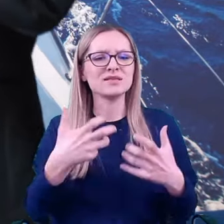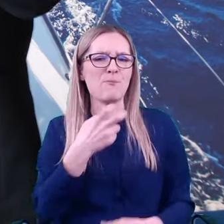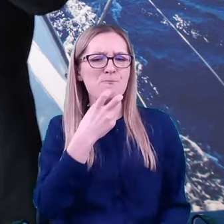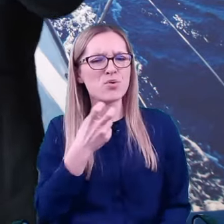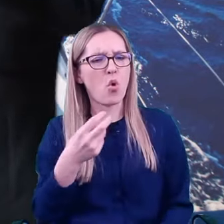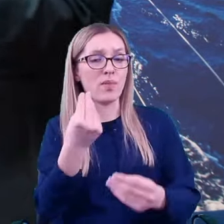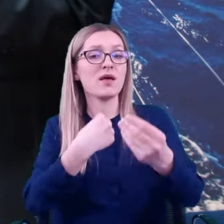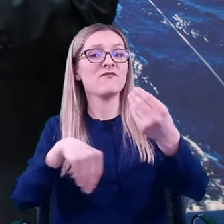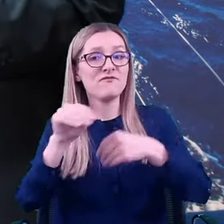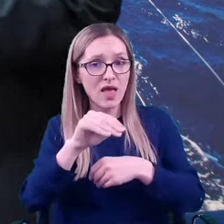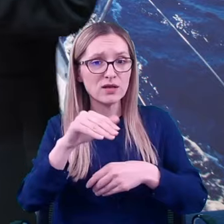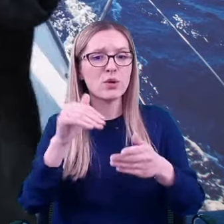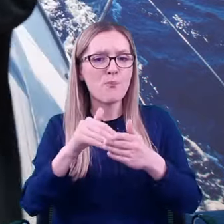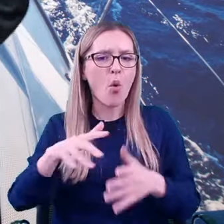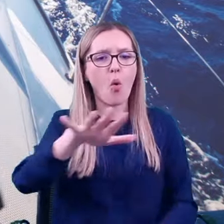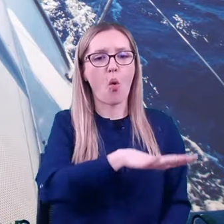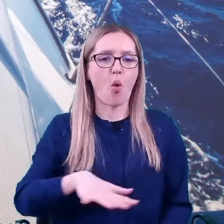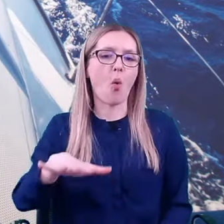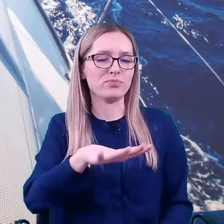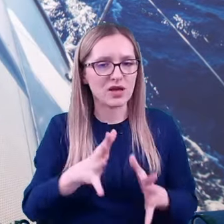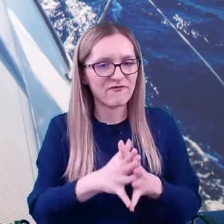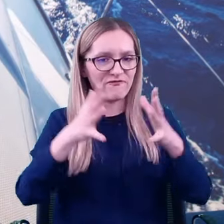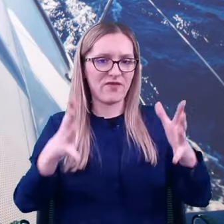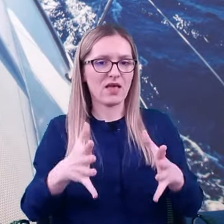we expand the area and let more gas flow through it.